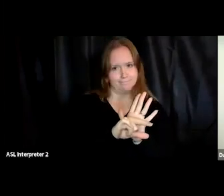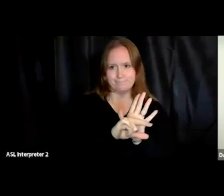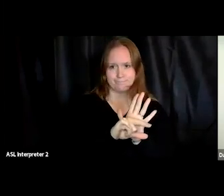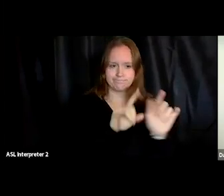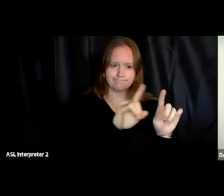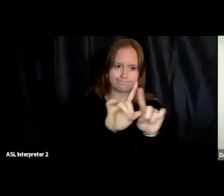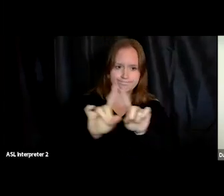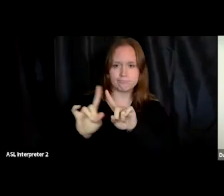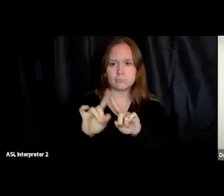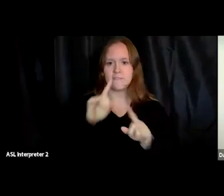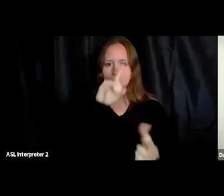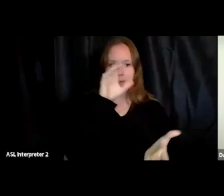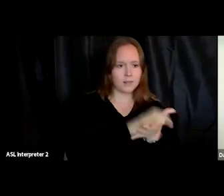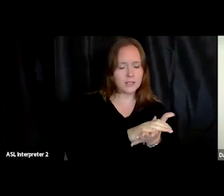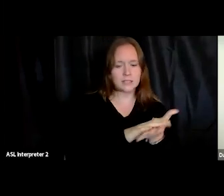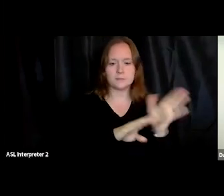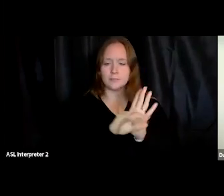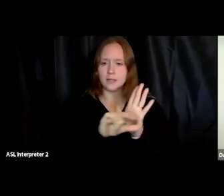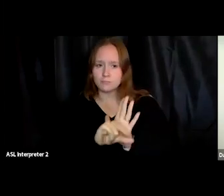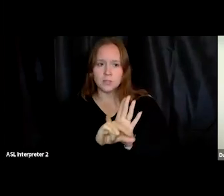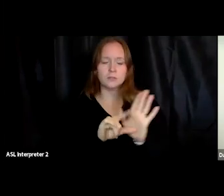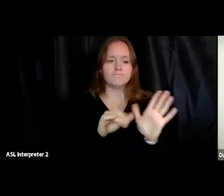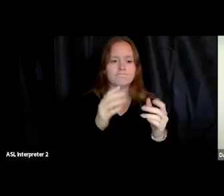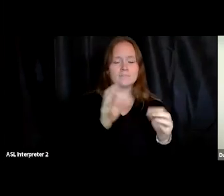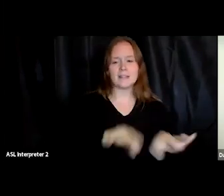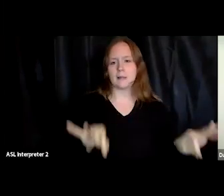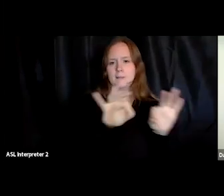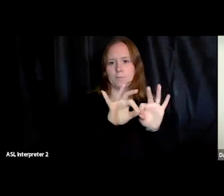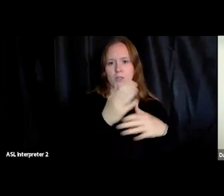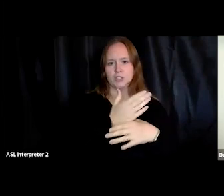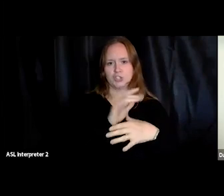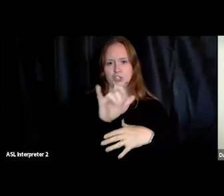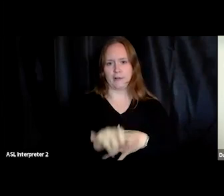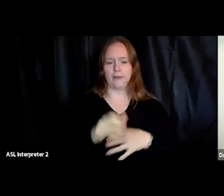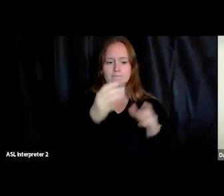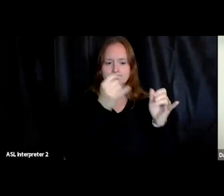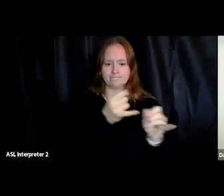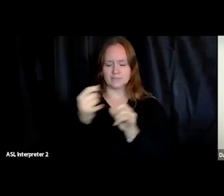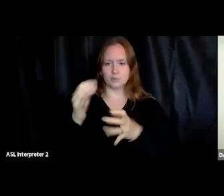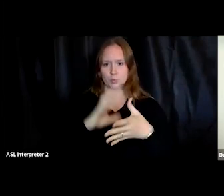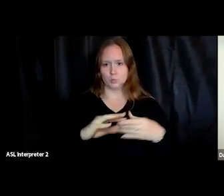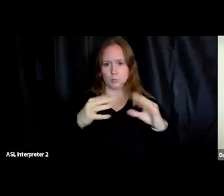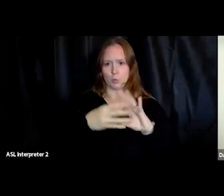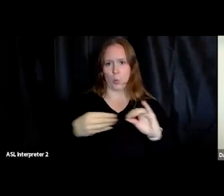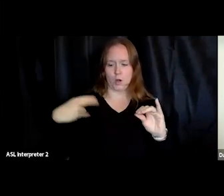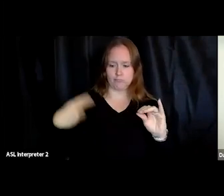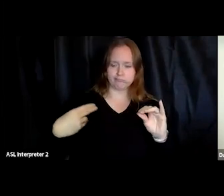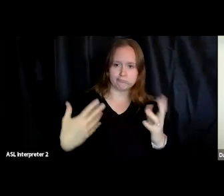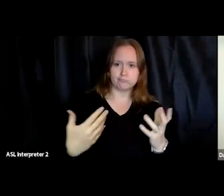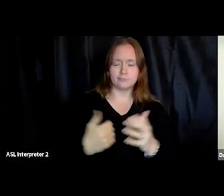So it's important to share that individual story in a way that's respectful and really says,